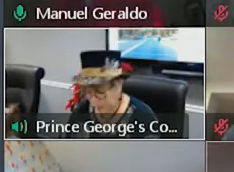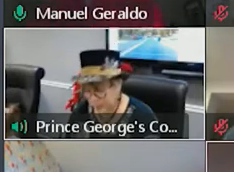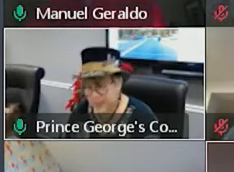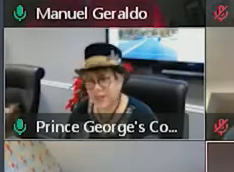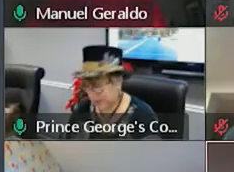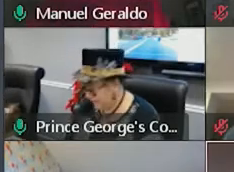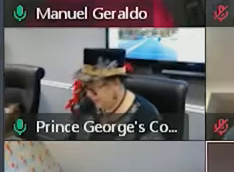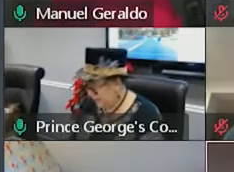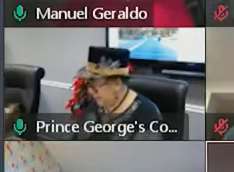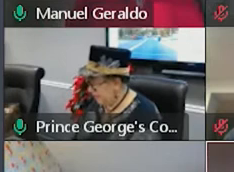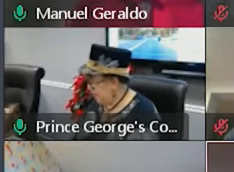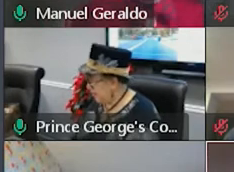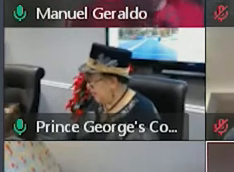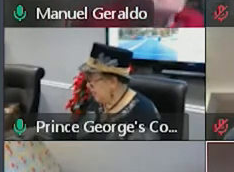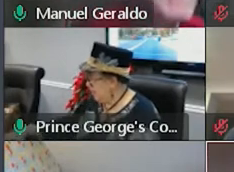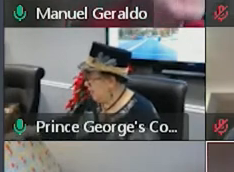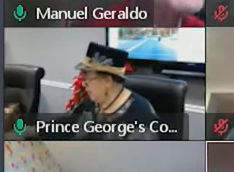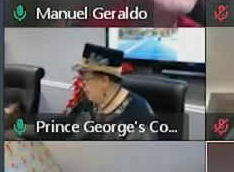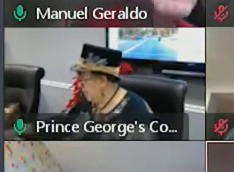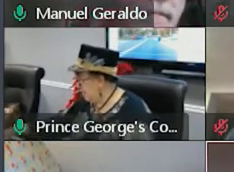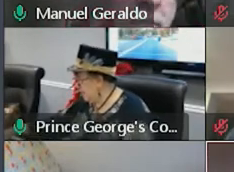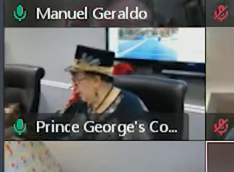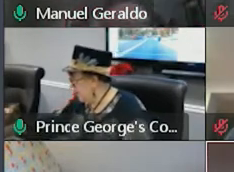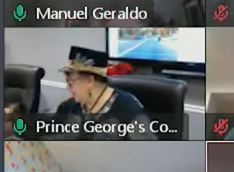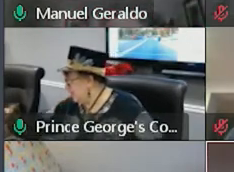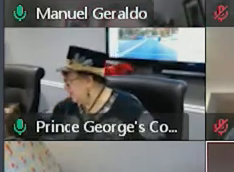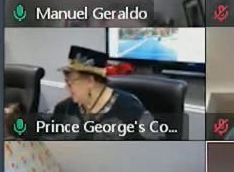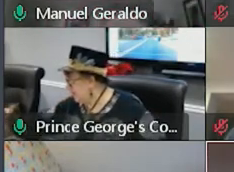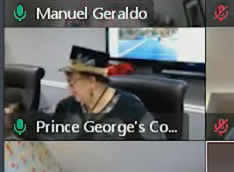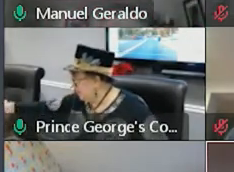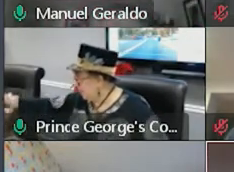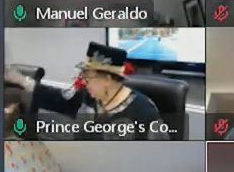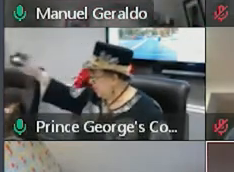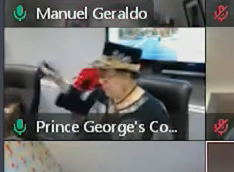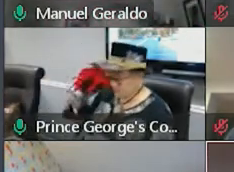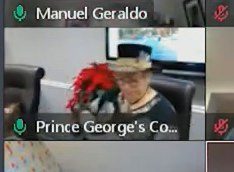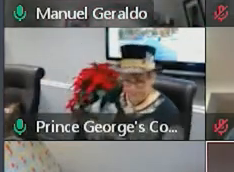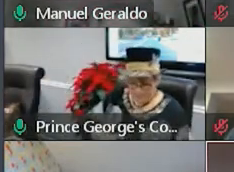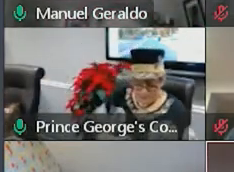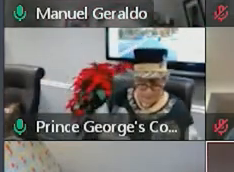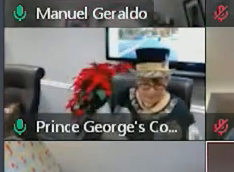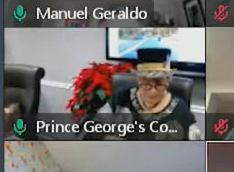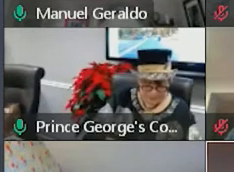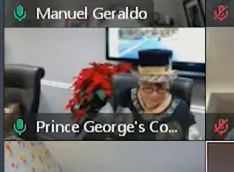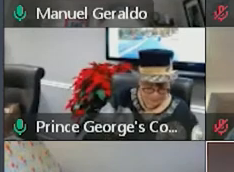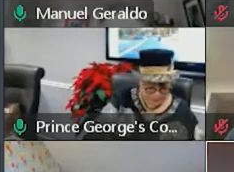Okay. I can start. Good morning, Madam Chair and members of the planning board. Thank you for the opportunity to provide an update